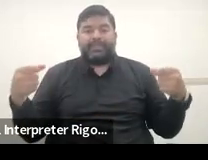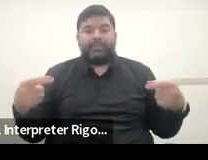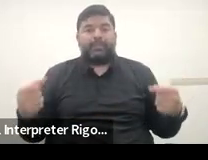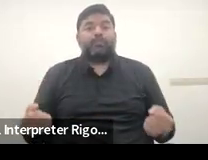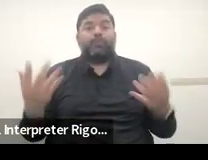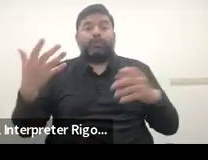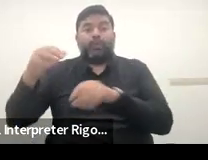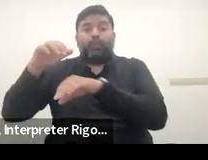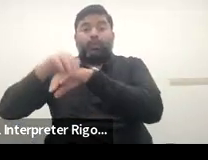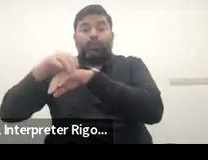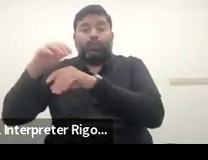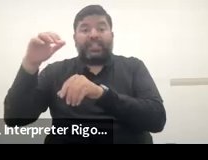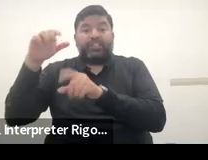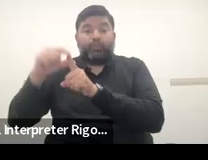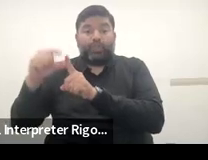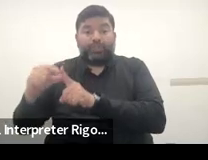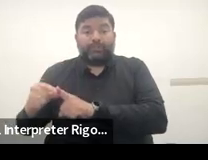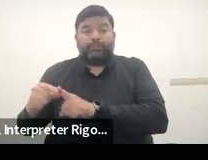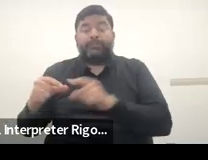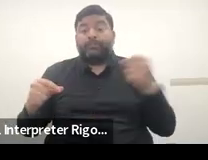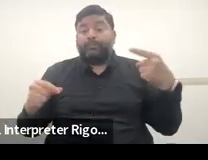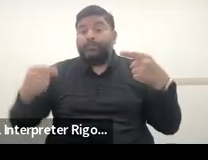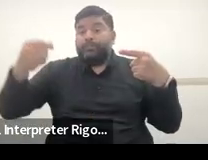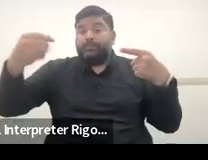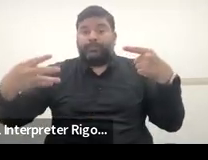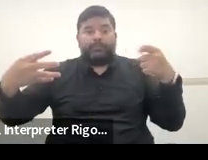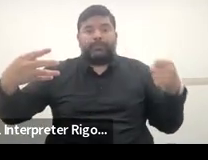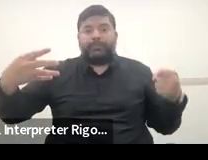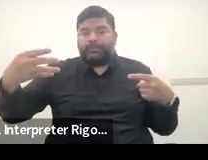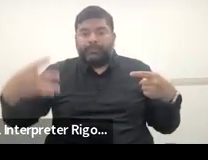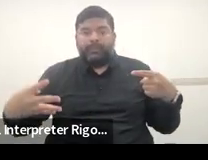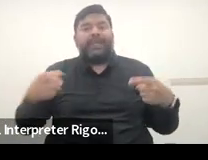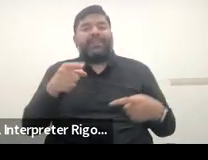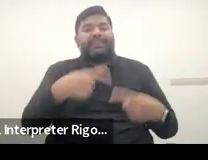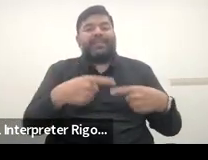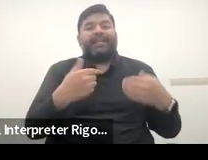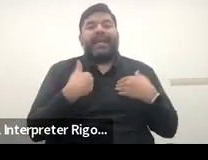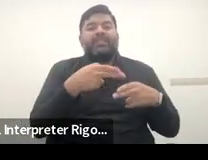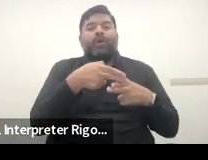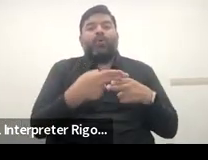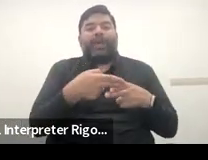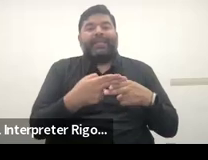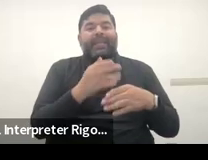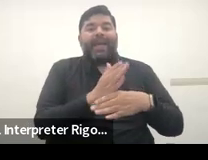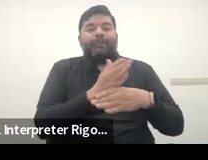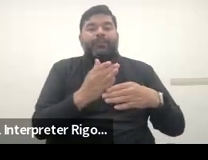we embed the sign as a weighted average of those words and they're weighted by